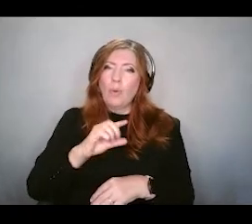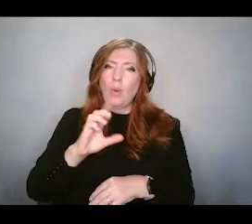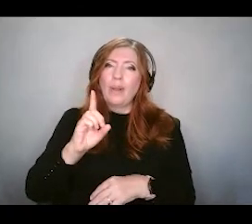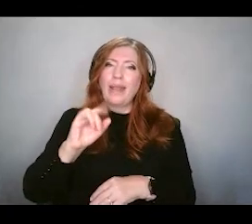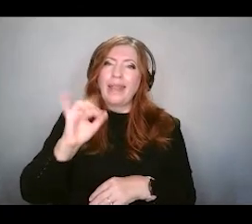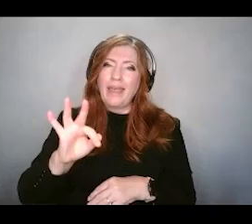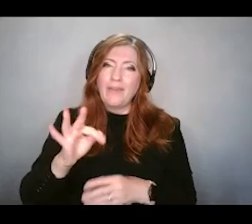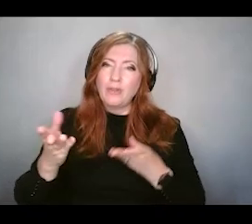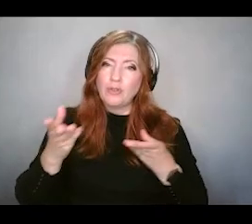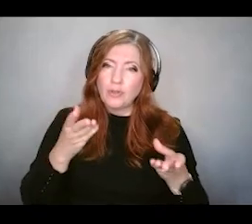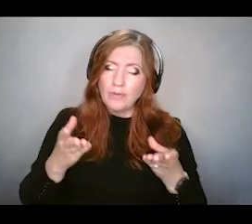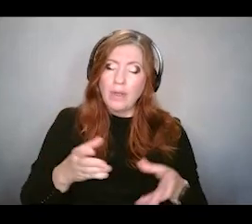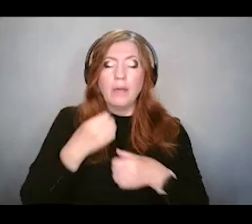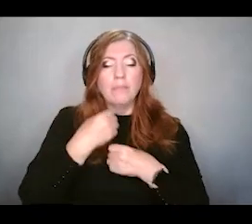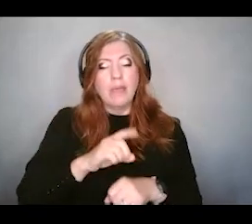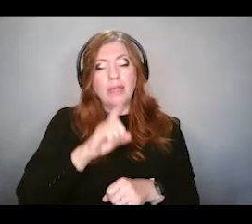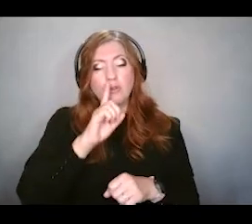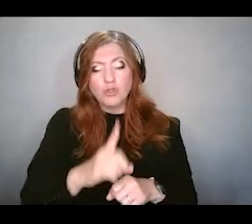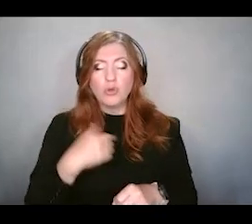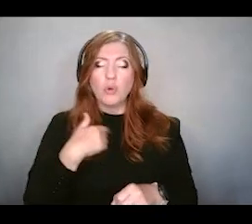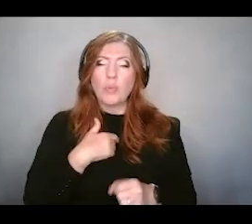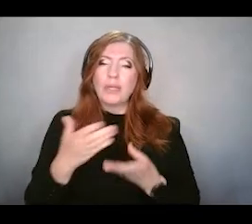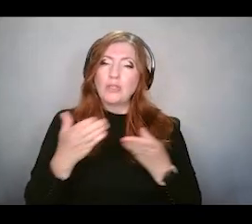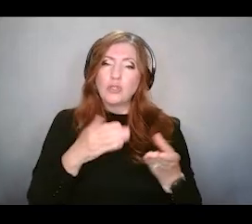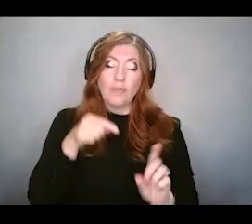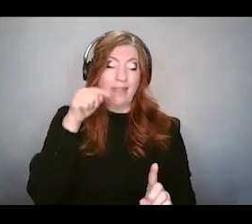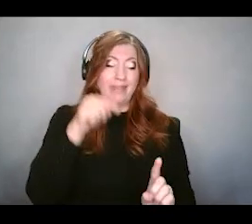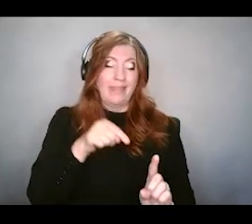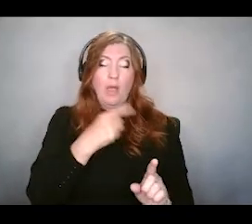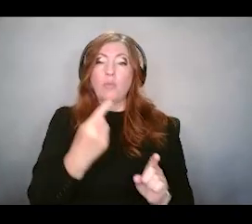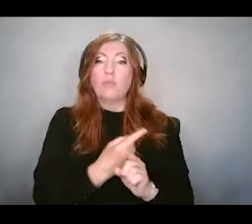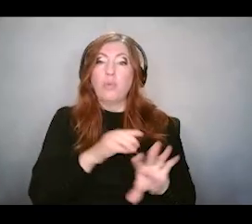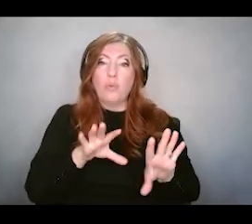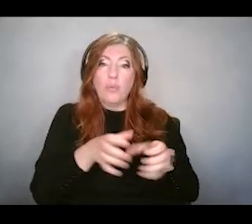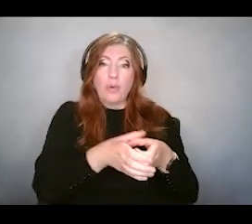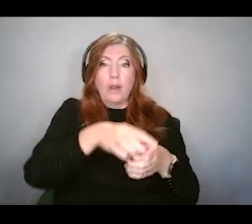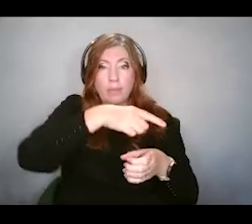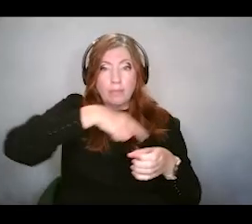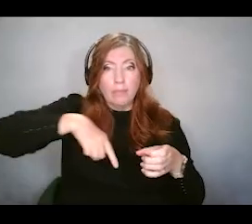It ensures we’re serving the intended population and confirms that participants